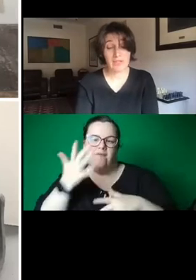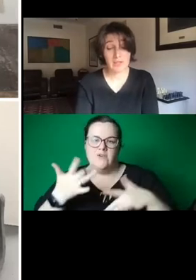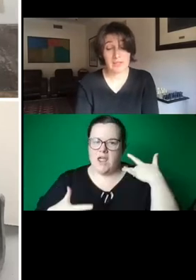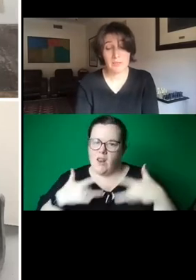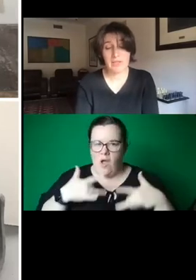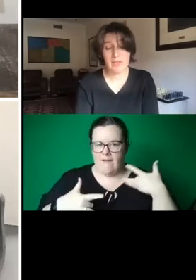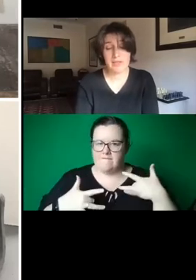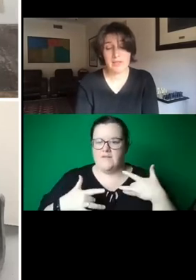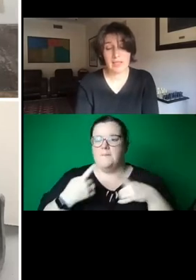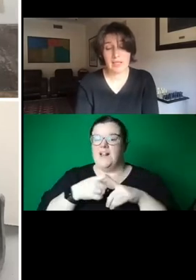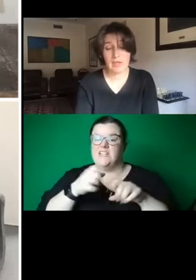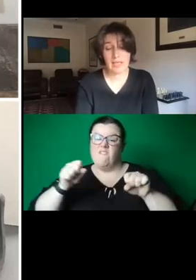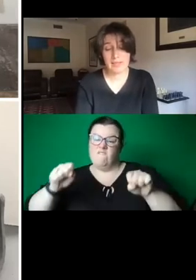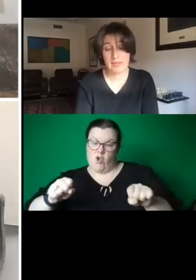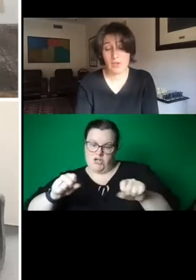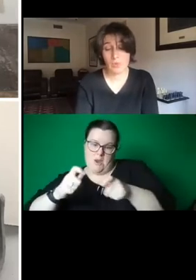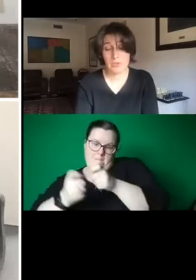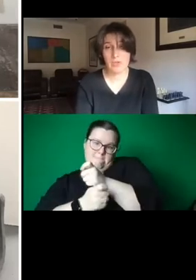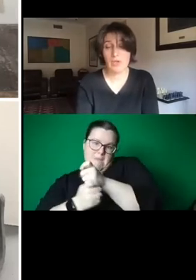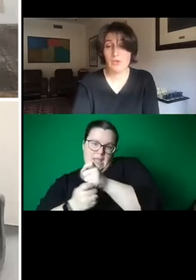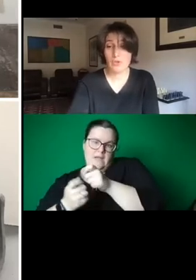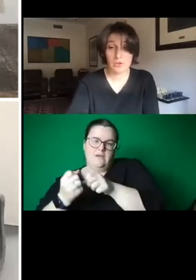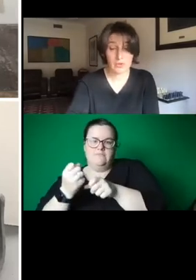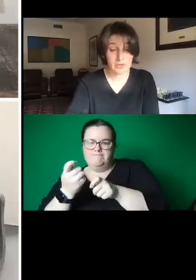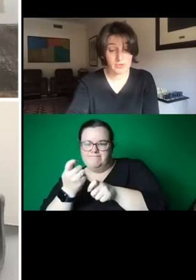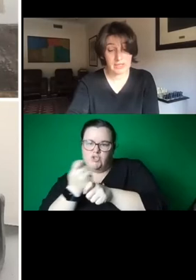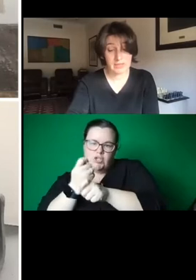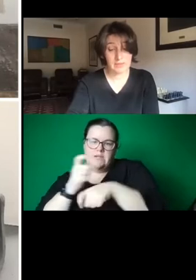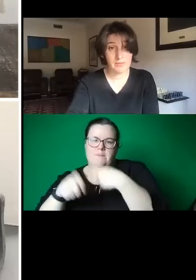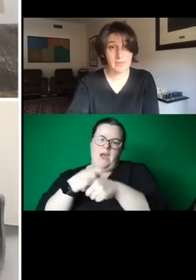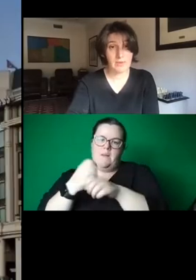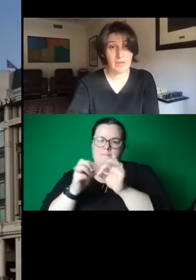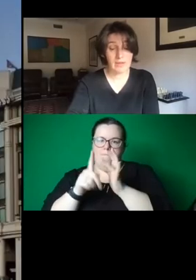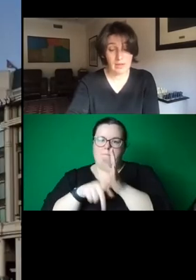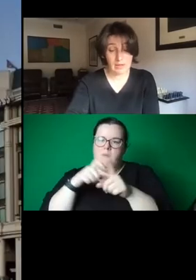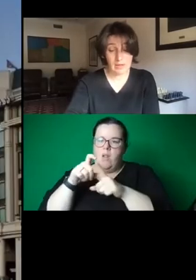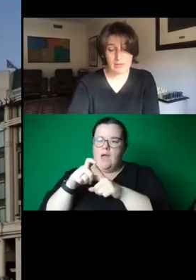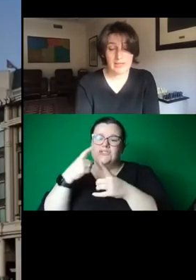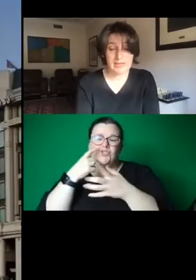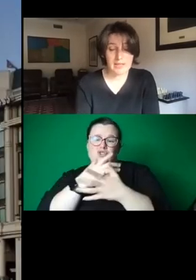is within us and our heads and homes not on the streets around the same time